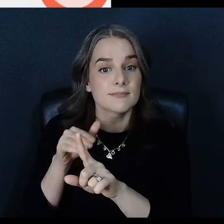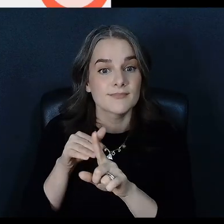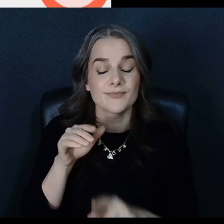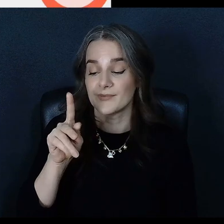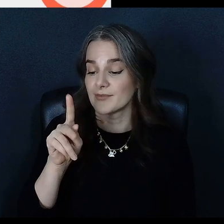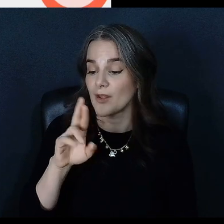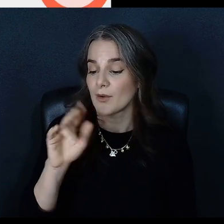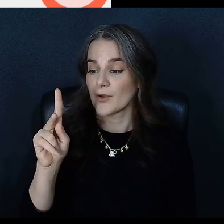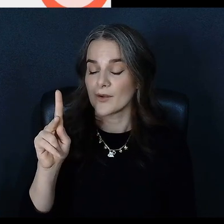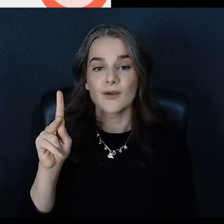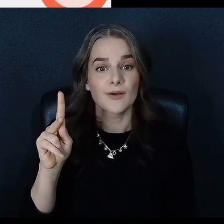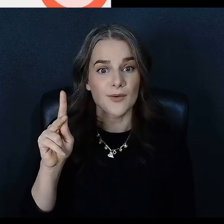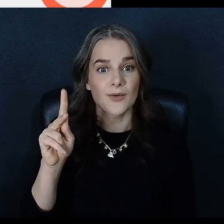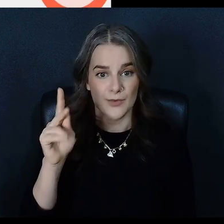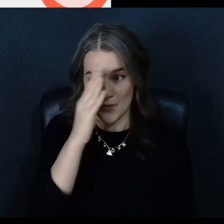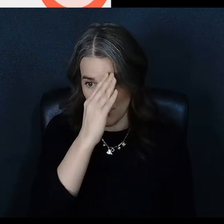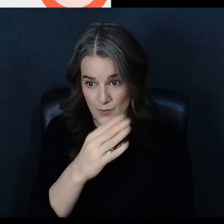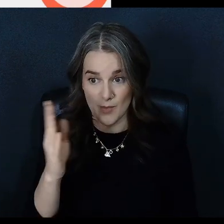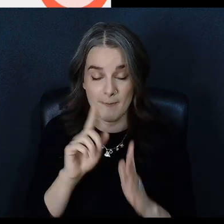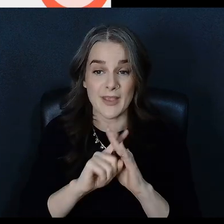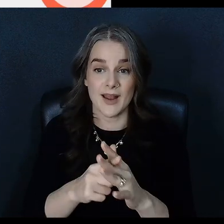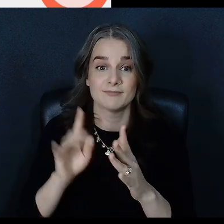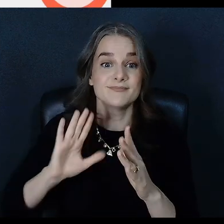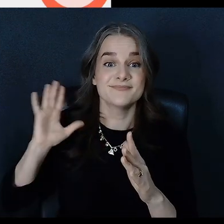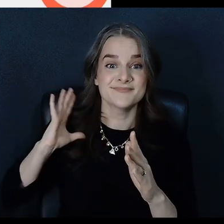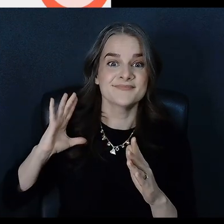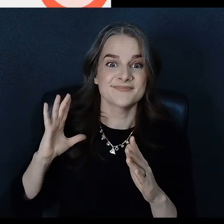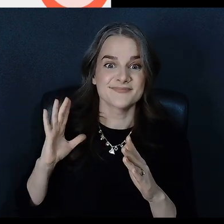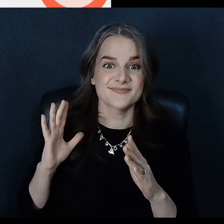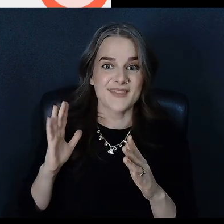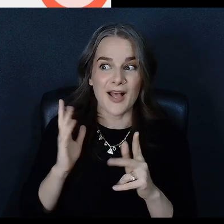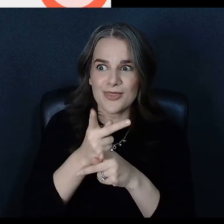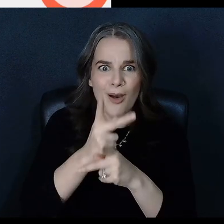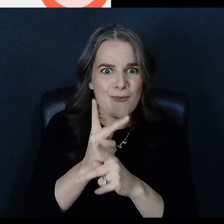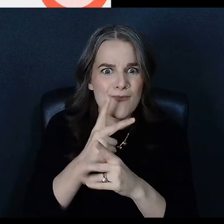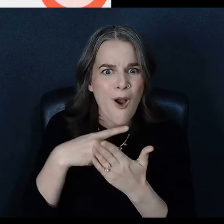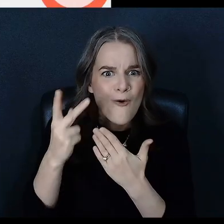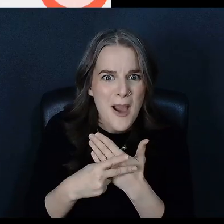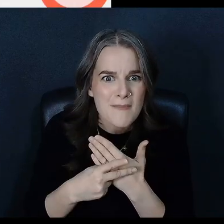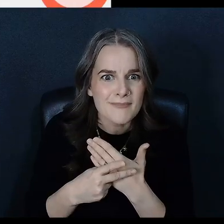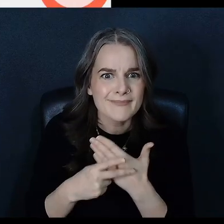Don't forget about borrowing equipment, trying things out. These might look great when you see them.